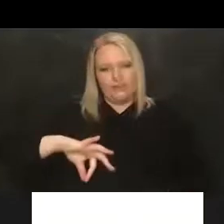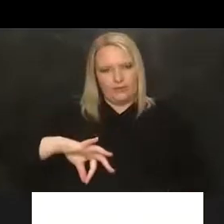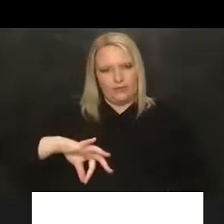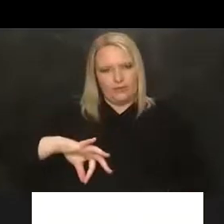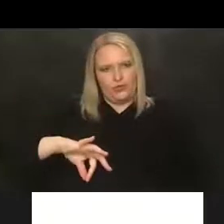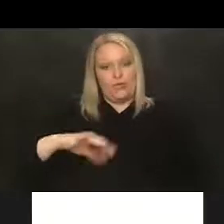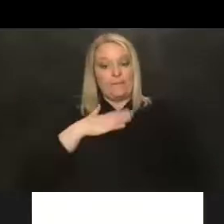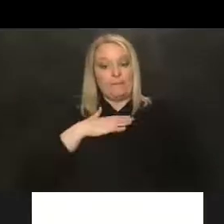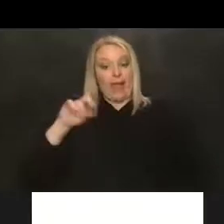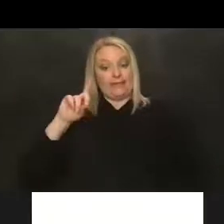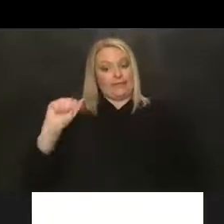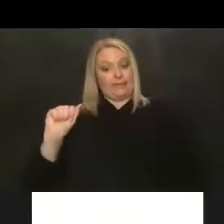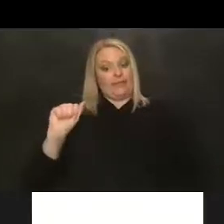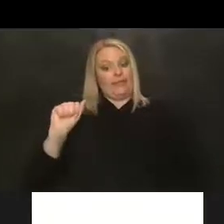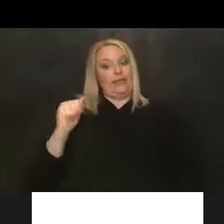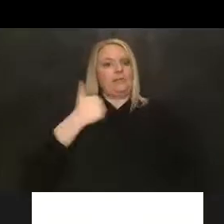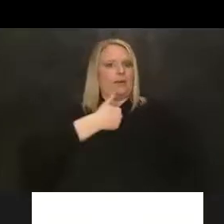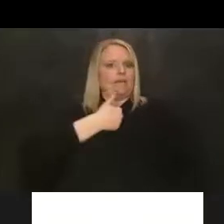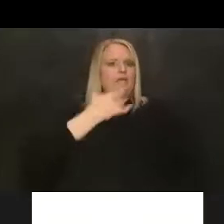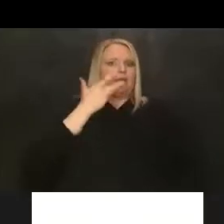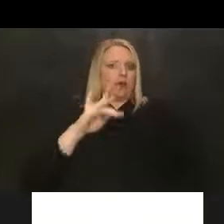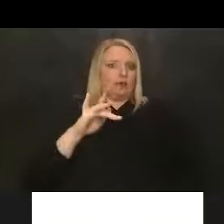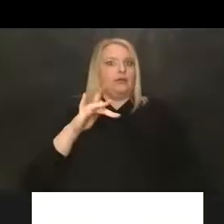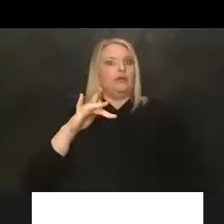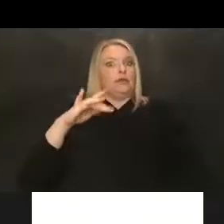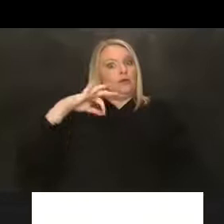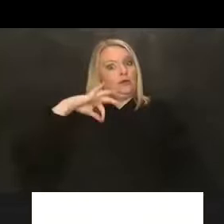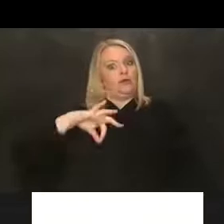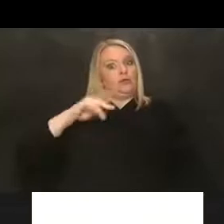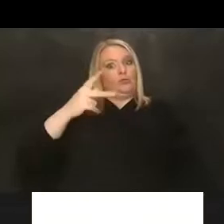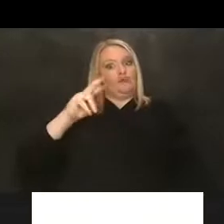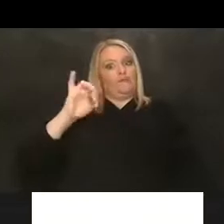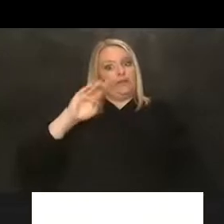am extremely lucky, and extremely privileged too, that my injury isn't as-